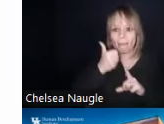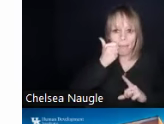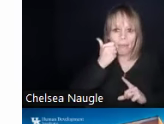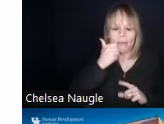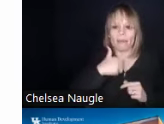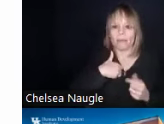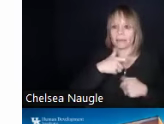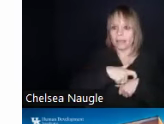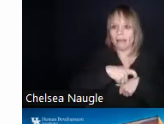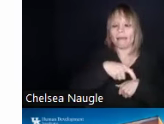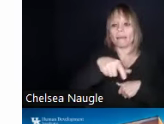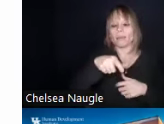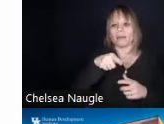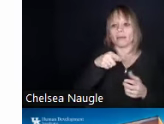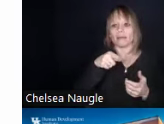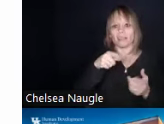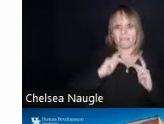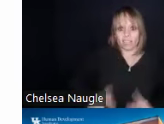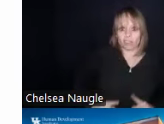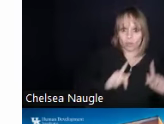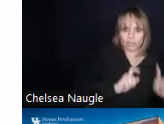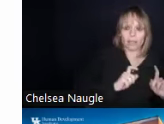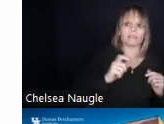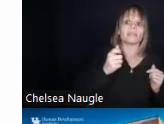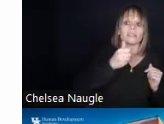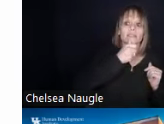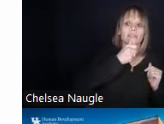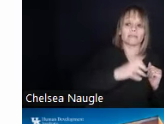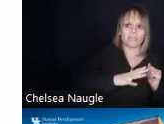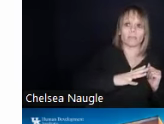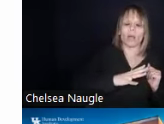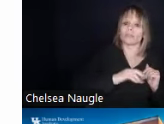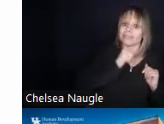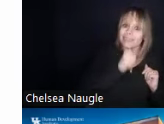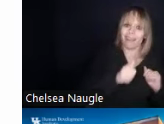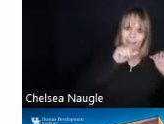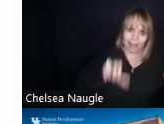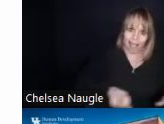tests, girls who had been inactive among those five girls that came in once they